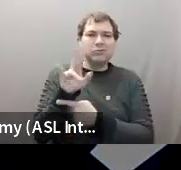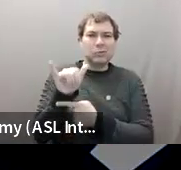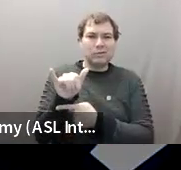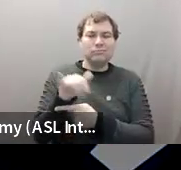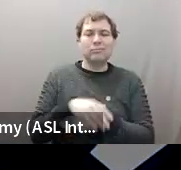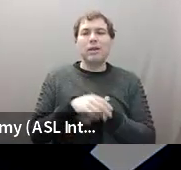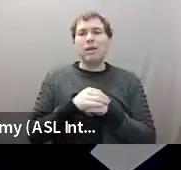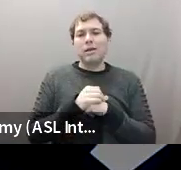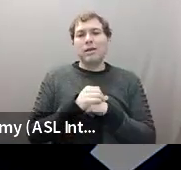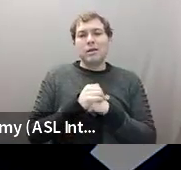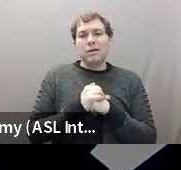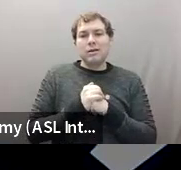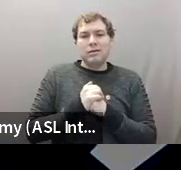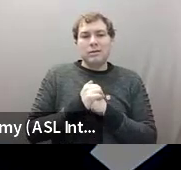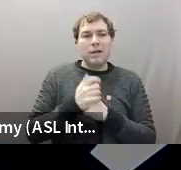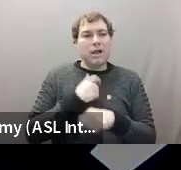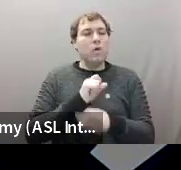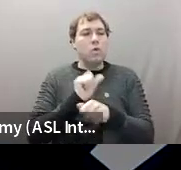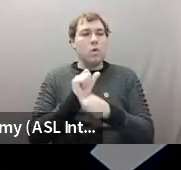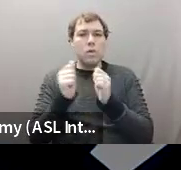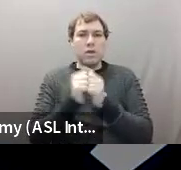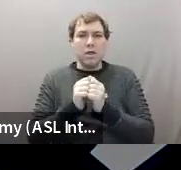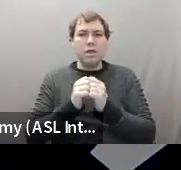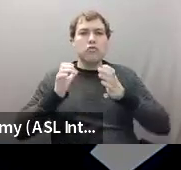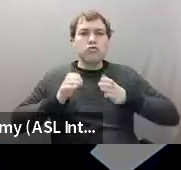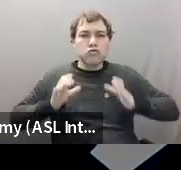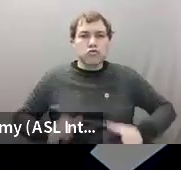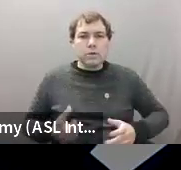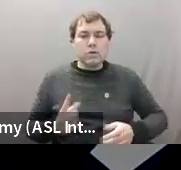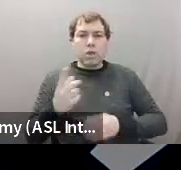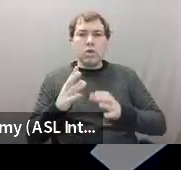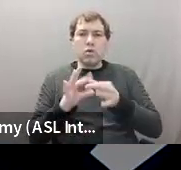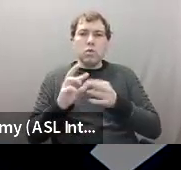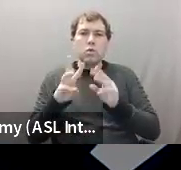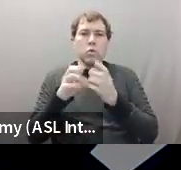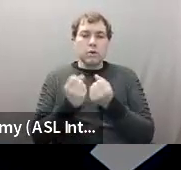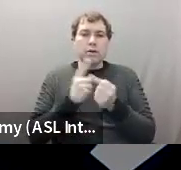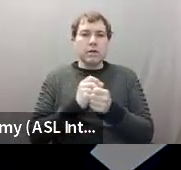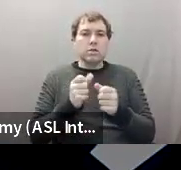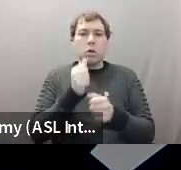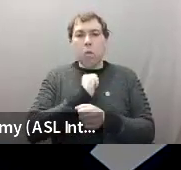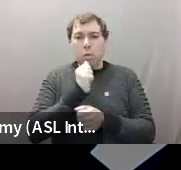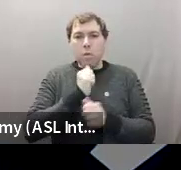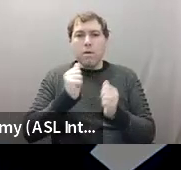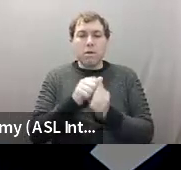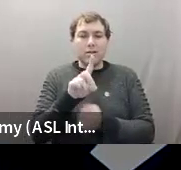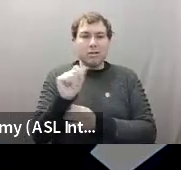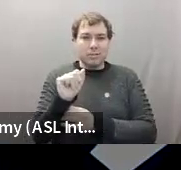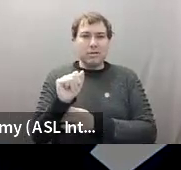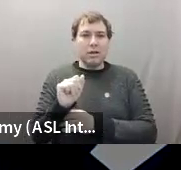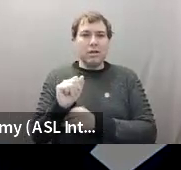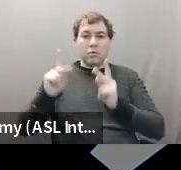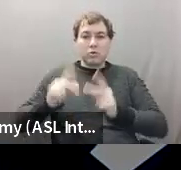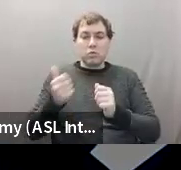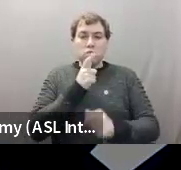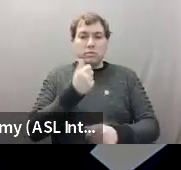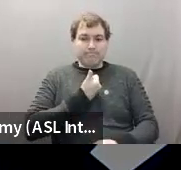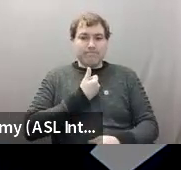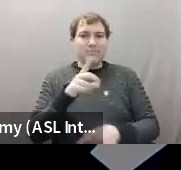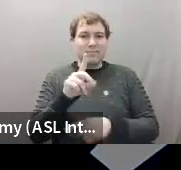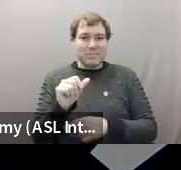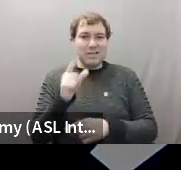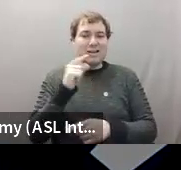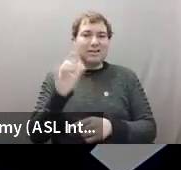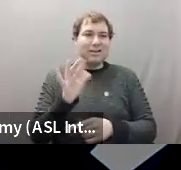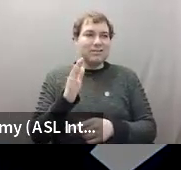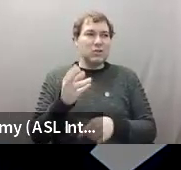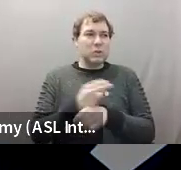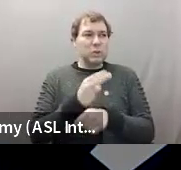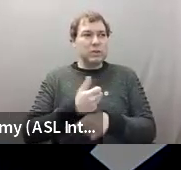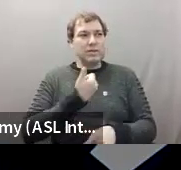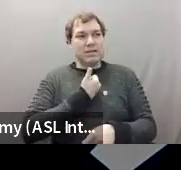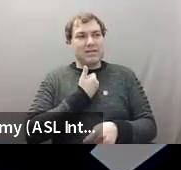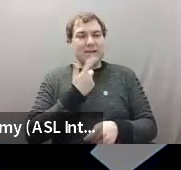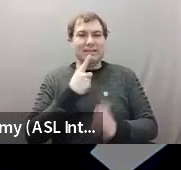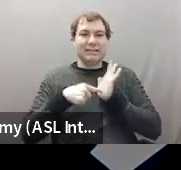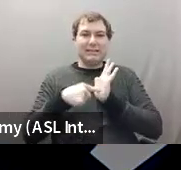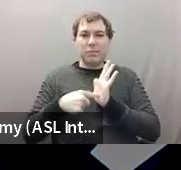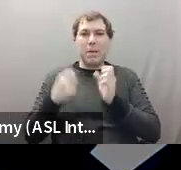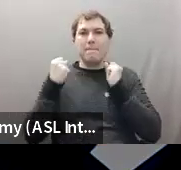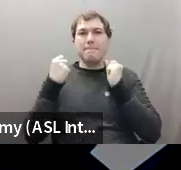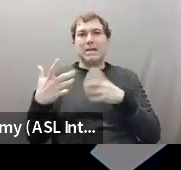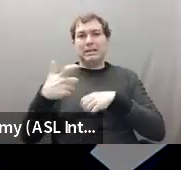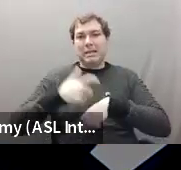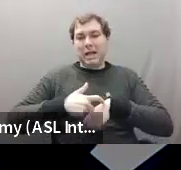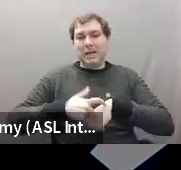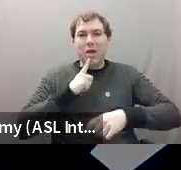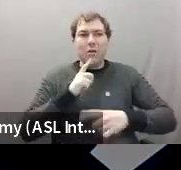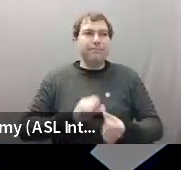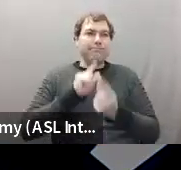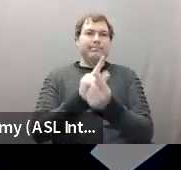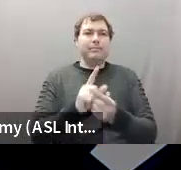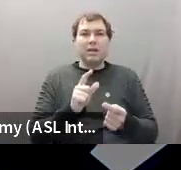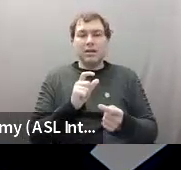Christinne Gray: when I work with the consumers and one of the workshops I do is actually cooping with your disability as a person with a disability. Myself, I kinda use myself as the example. A lot of times I've overcome a lot of things in my life.